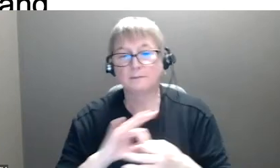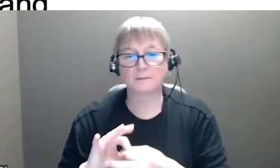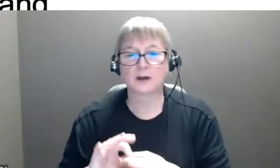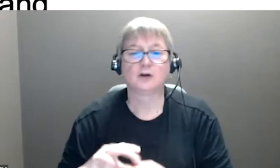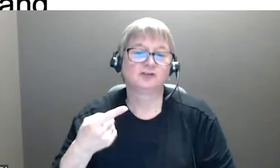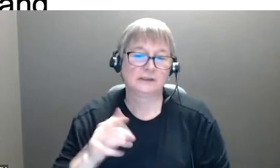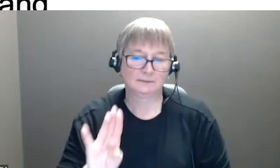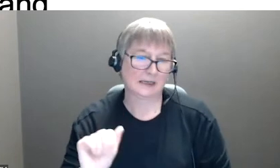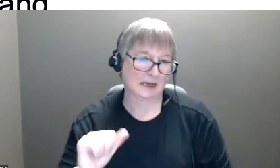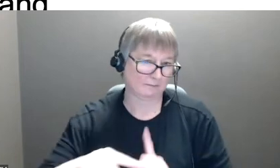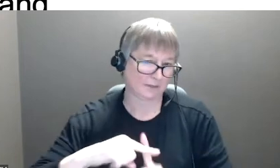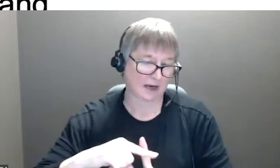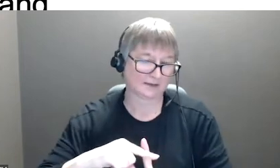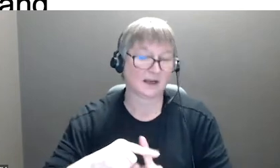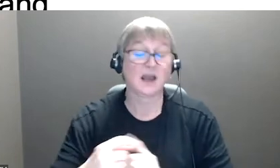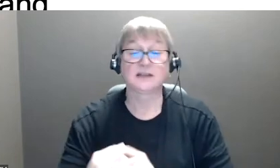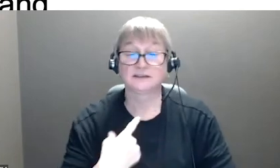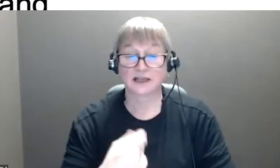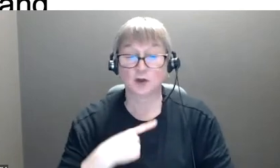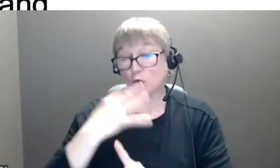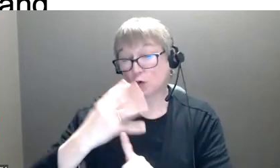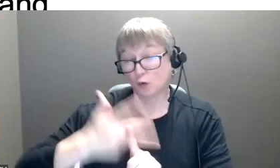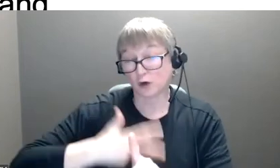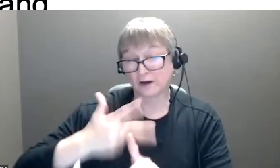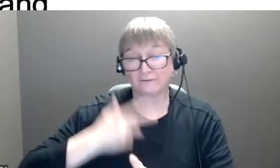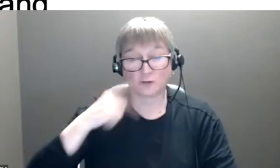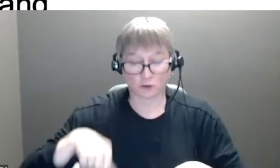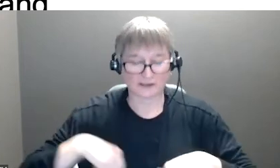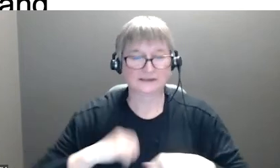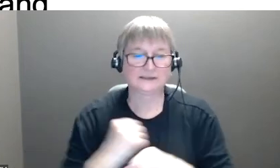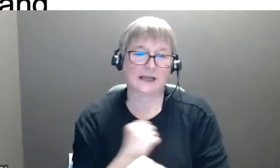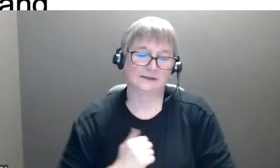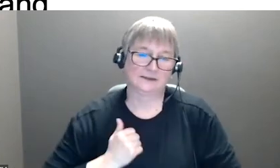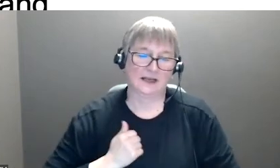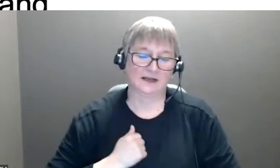which allows us to segregate the data by demographic characteristics. As program